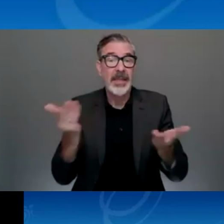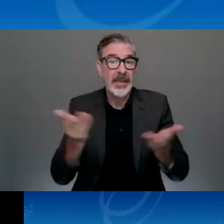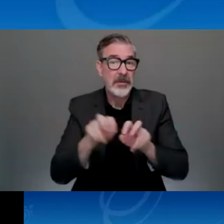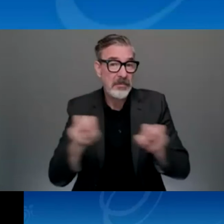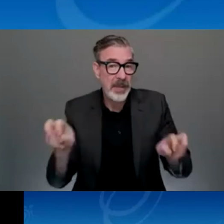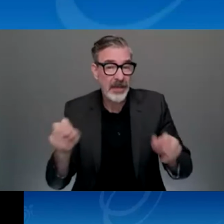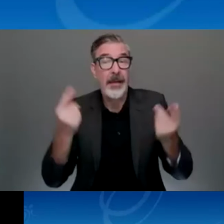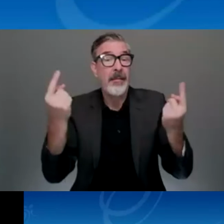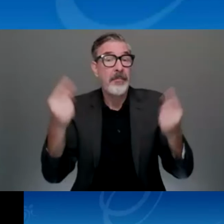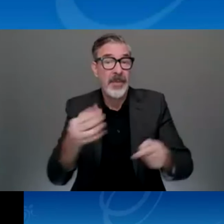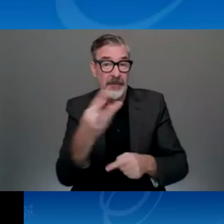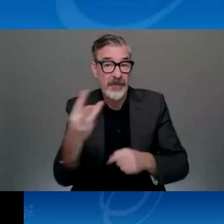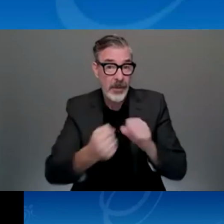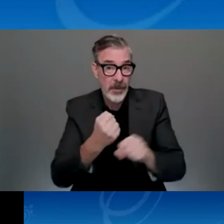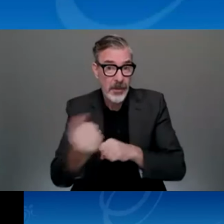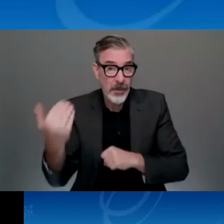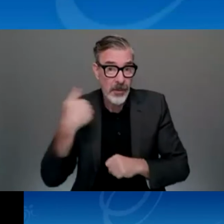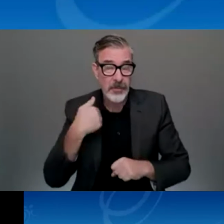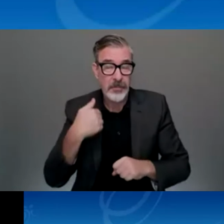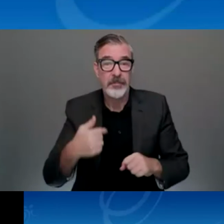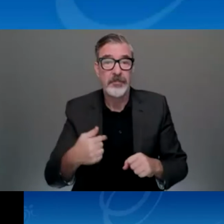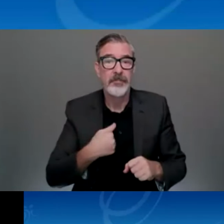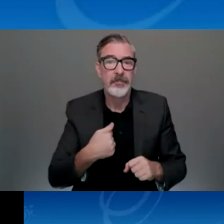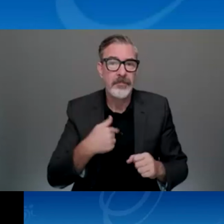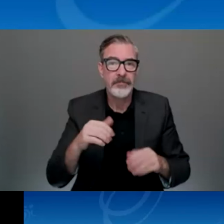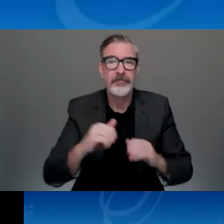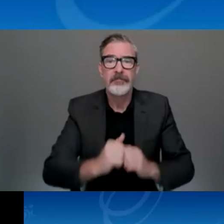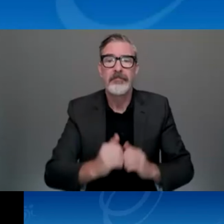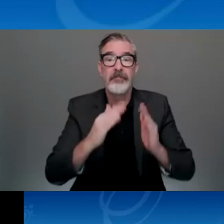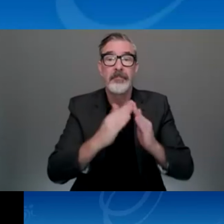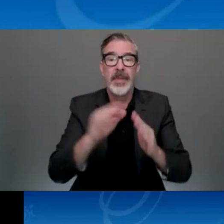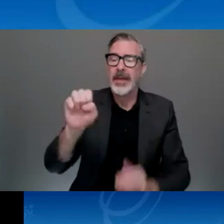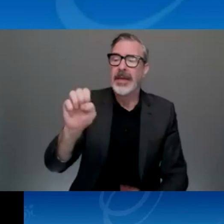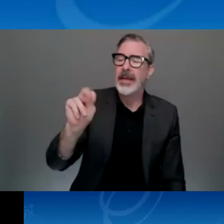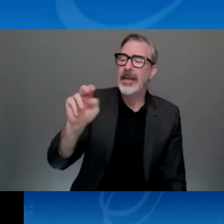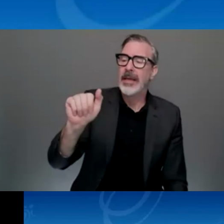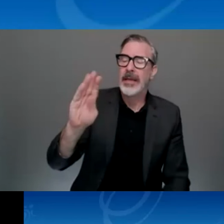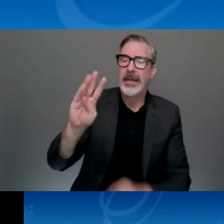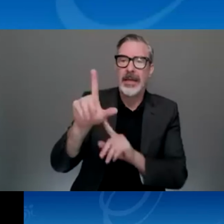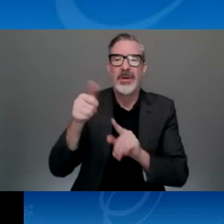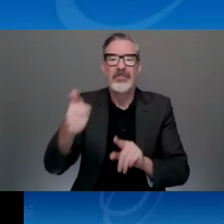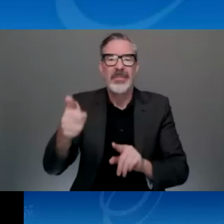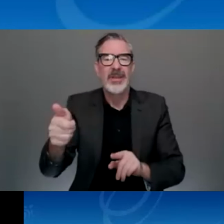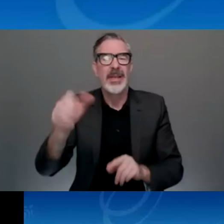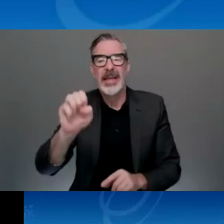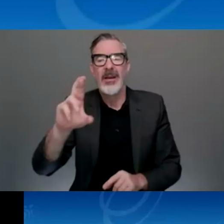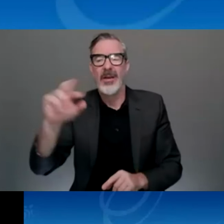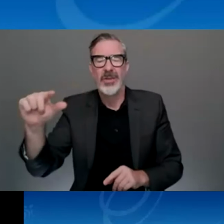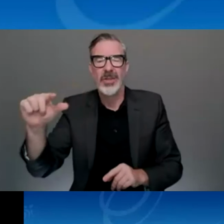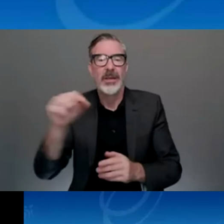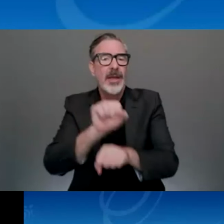ago, I founded Enable, which is an employee resource group at Canadian Tire Corporation,